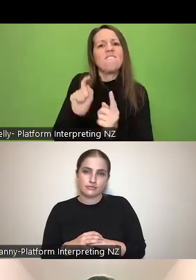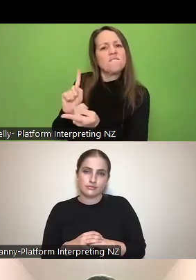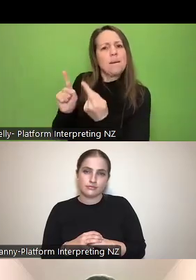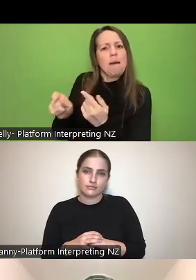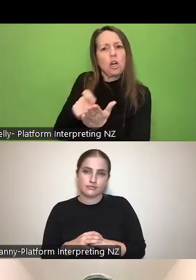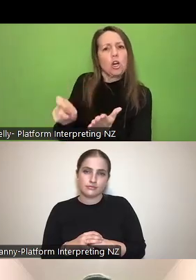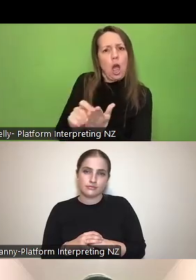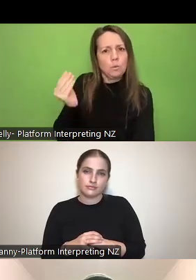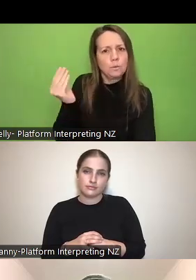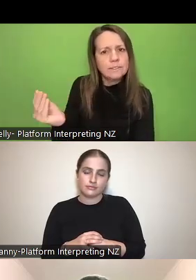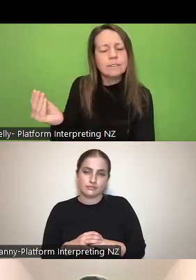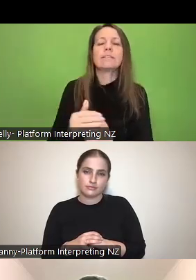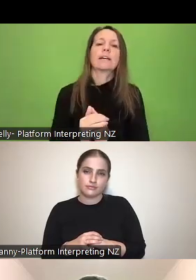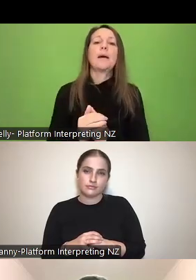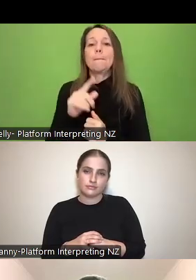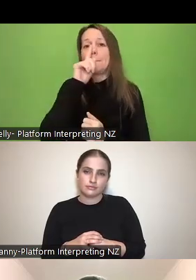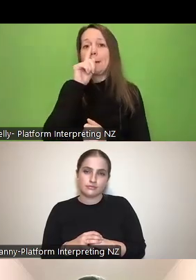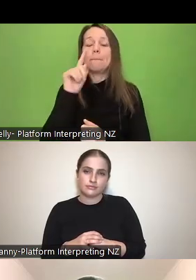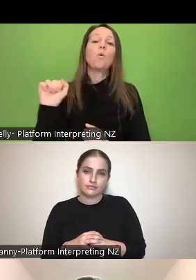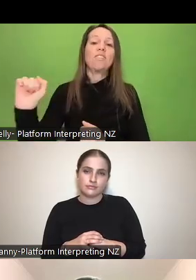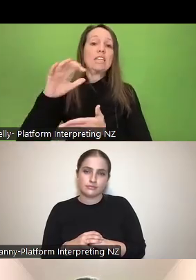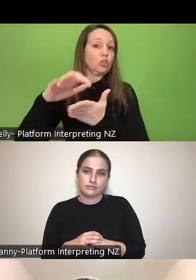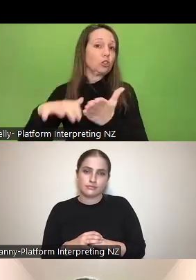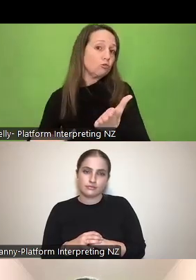notes in their script that doesn't take away from their break time.